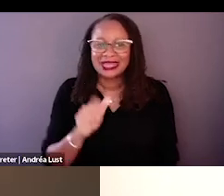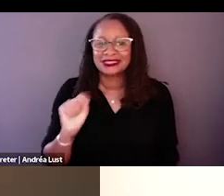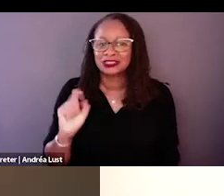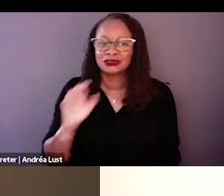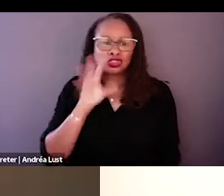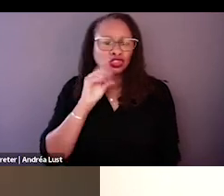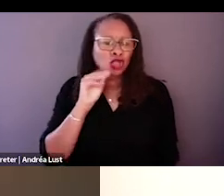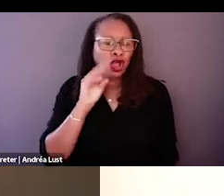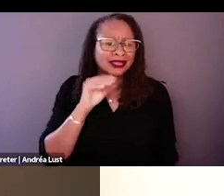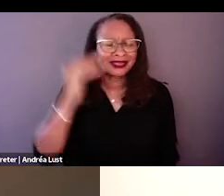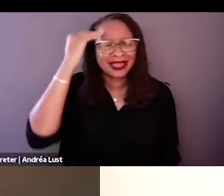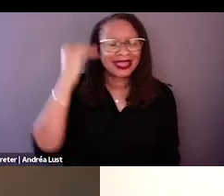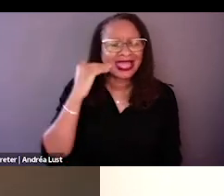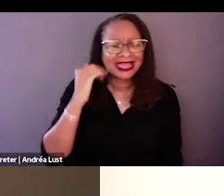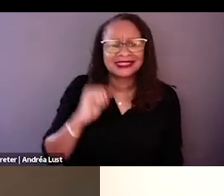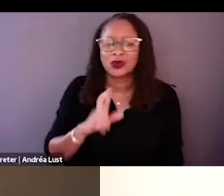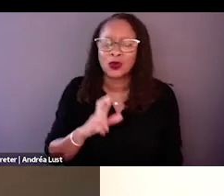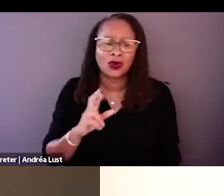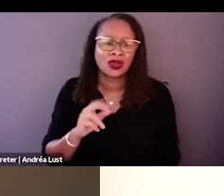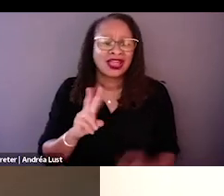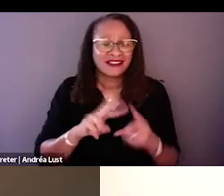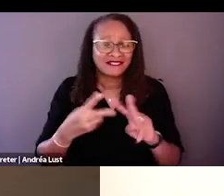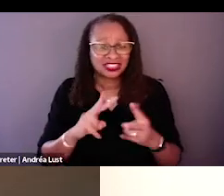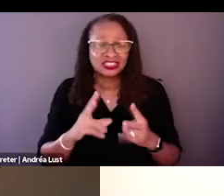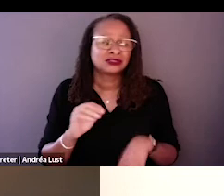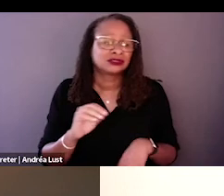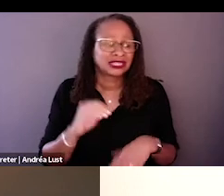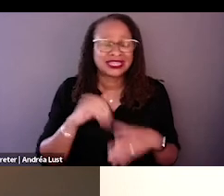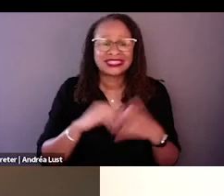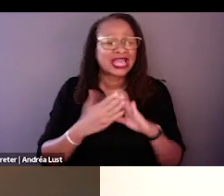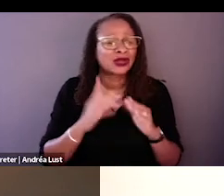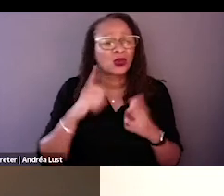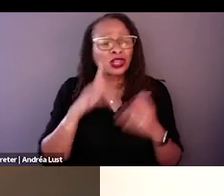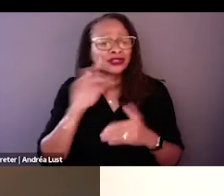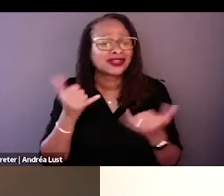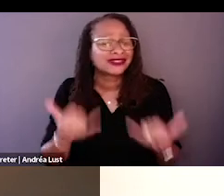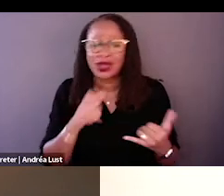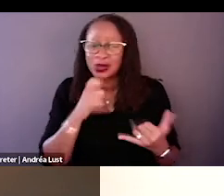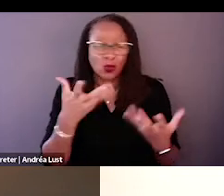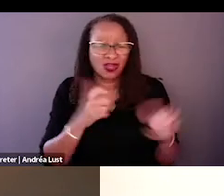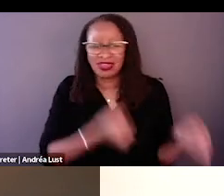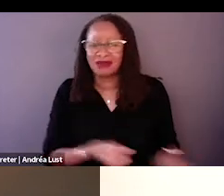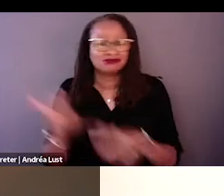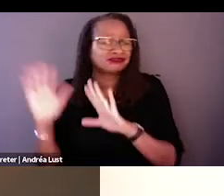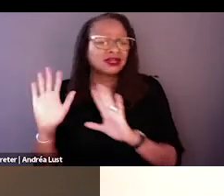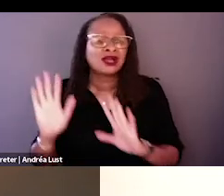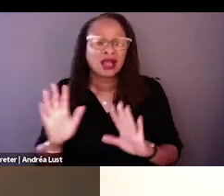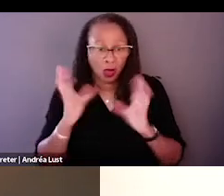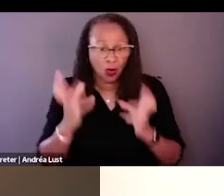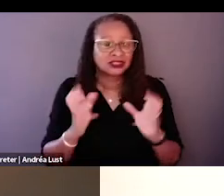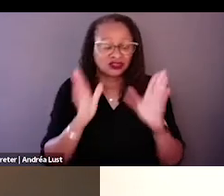Bianca: I think he survived as a farm hand mostly in the Polish countryside.